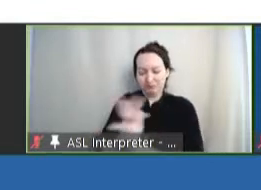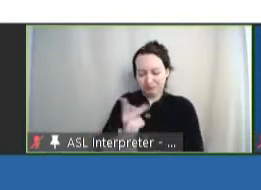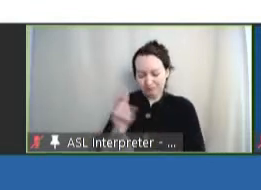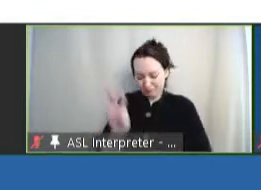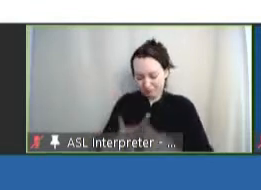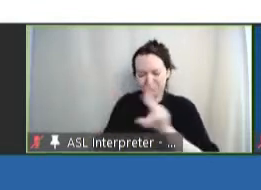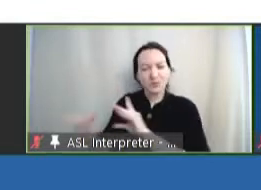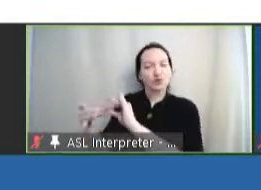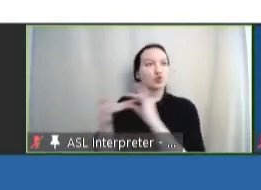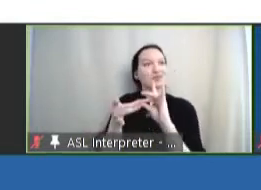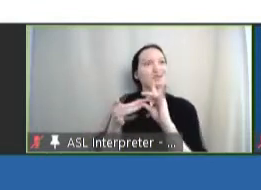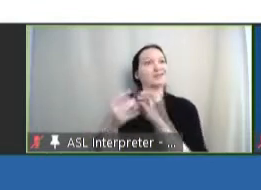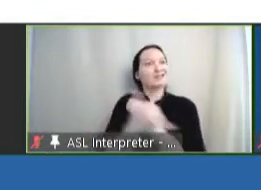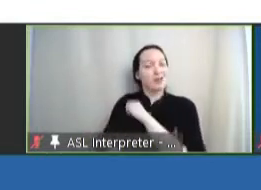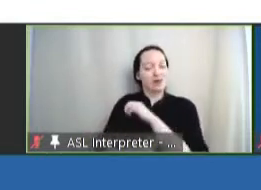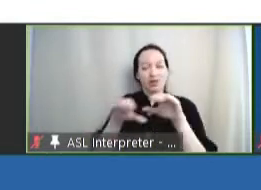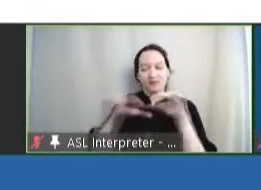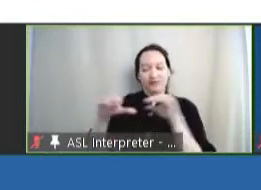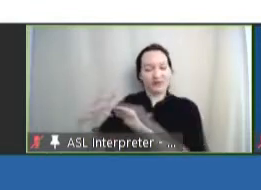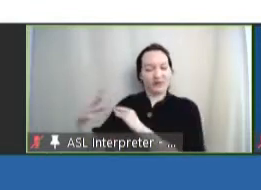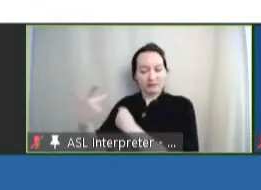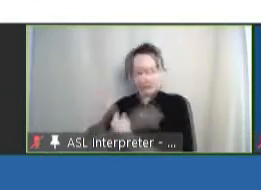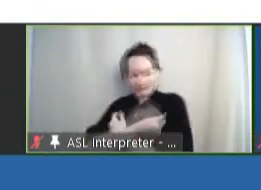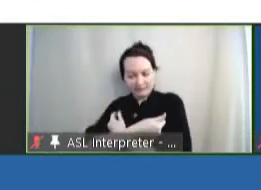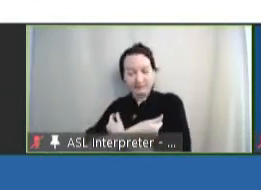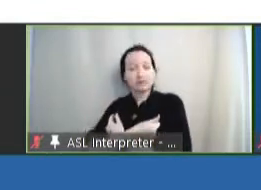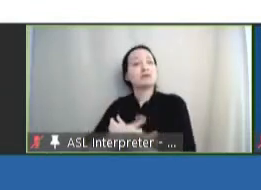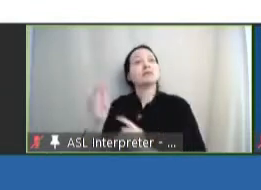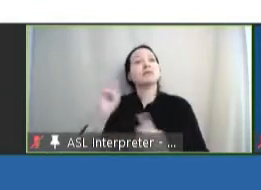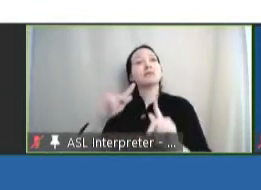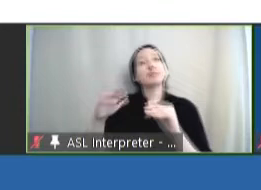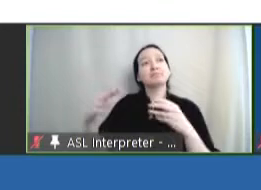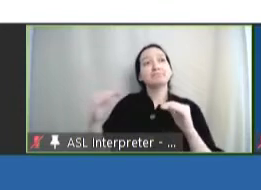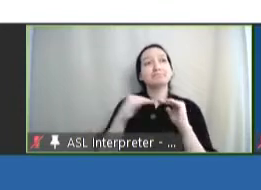between the county-level vaccinations and beneficiary level COVID-19 outcomes.